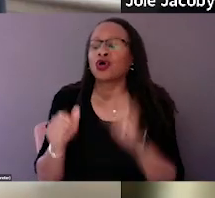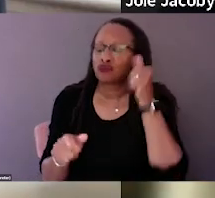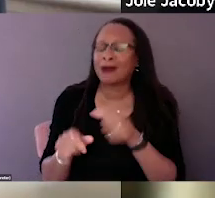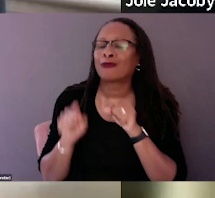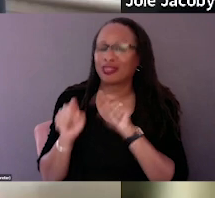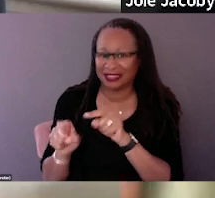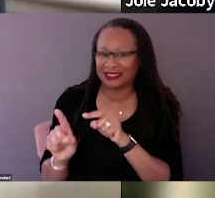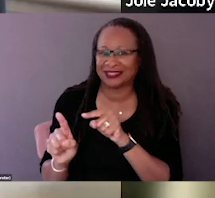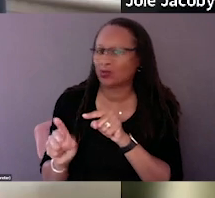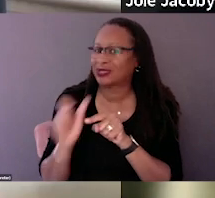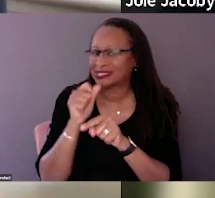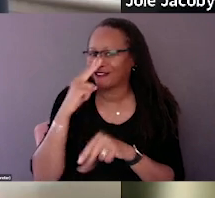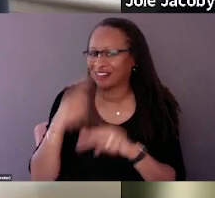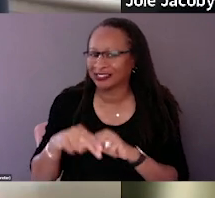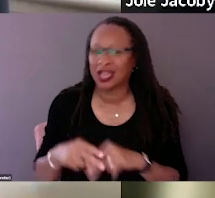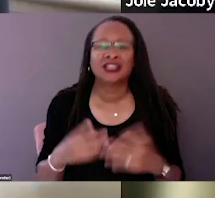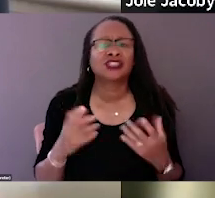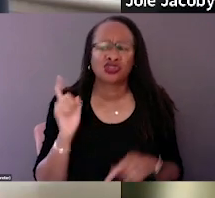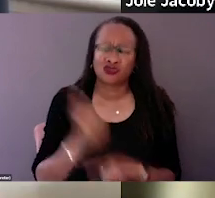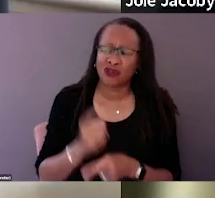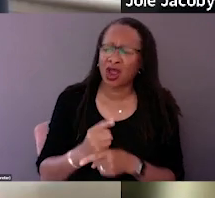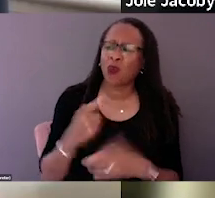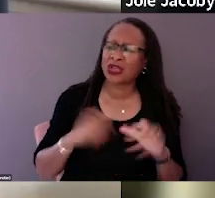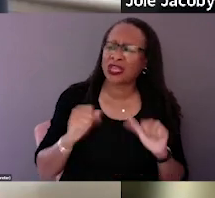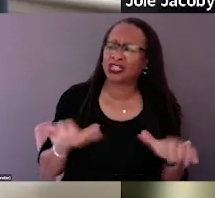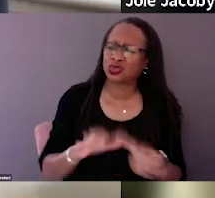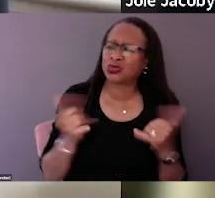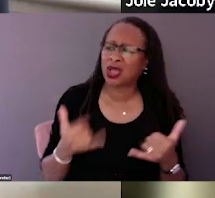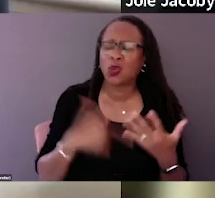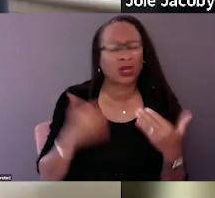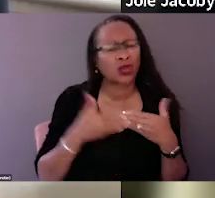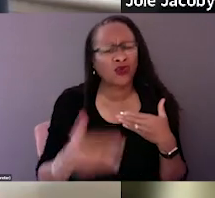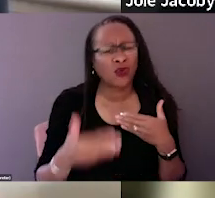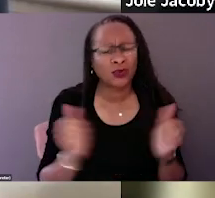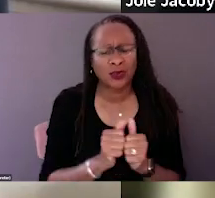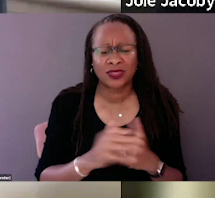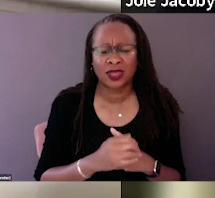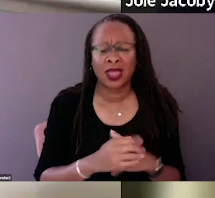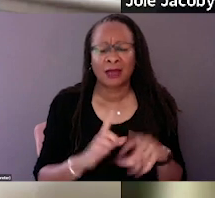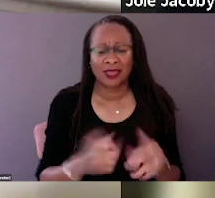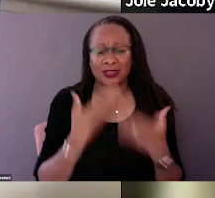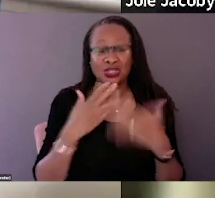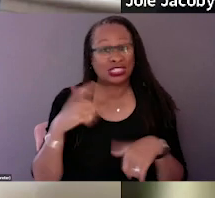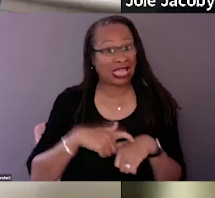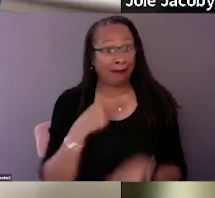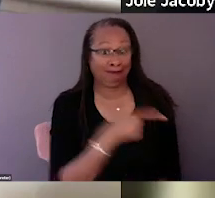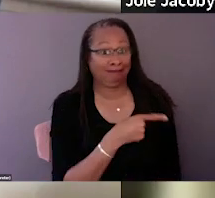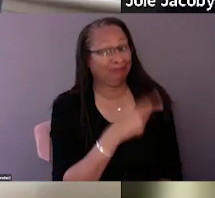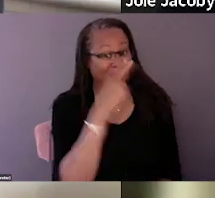What should I do now? What can I do moving forward? But also, that was a good time. Yeah, and I think to your point,